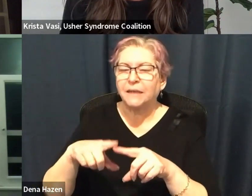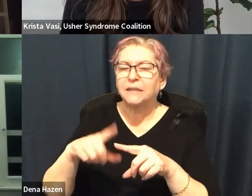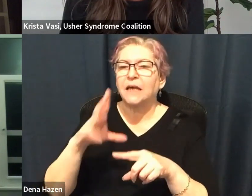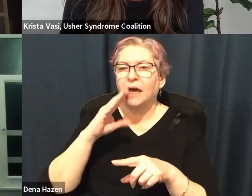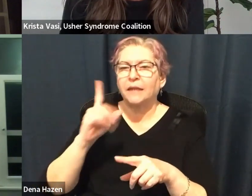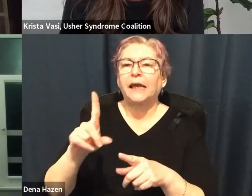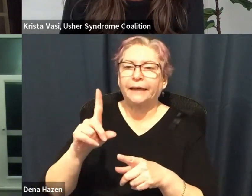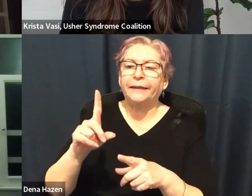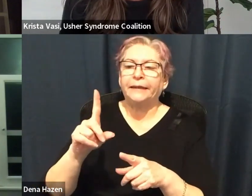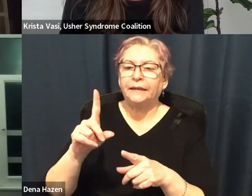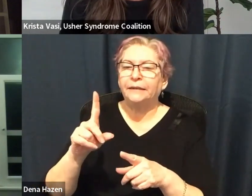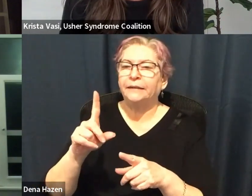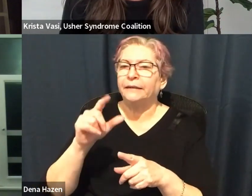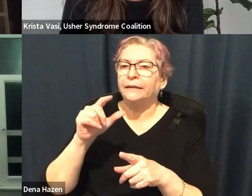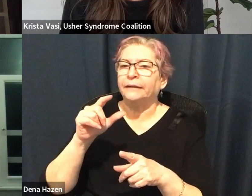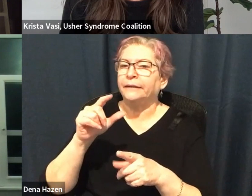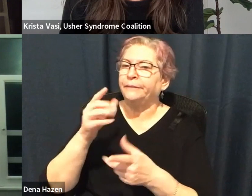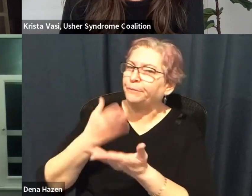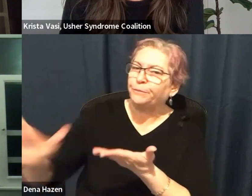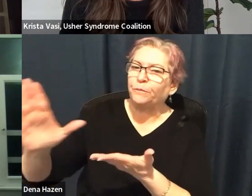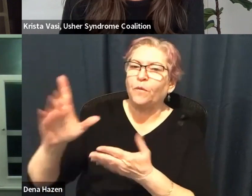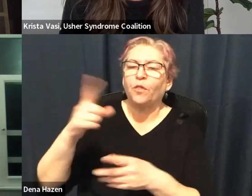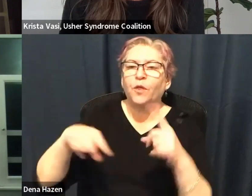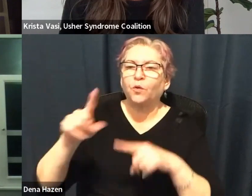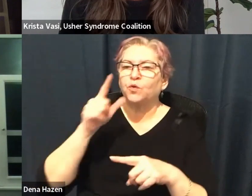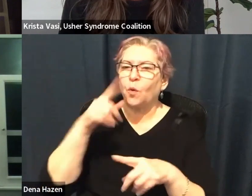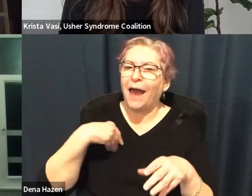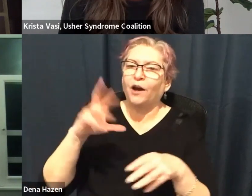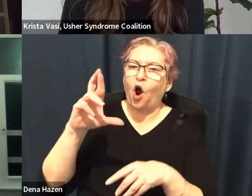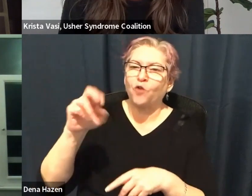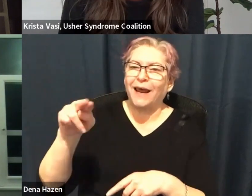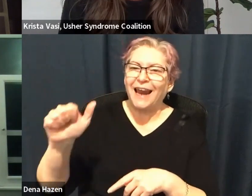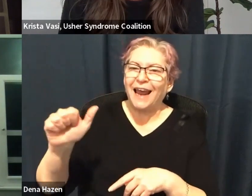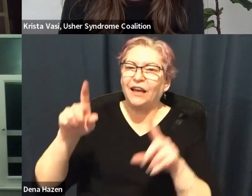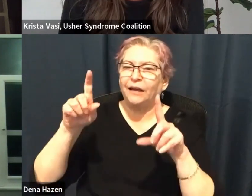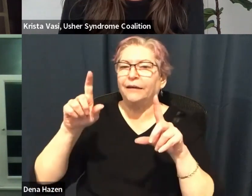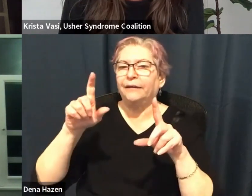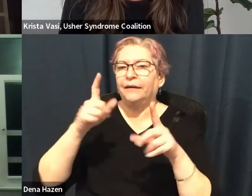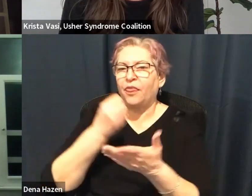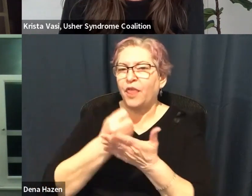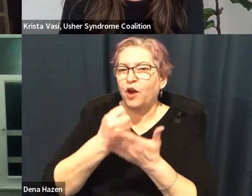who have had an RNA therapy in their trial. So it really is company to company.